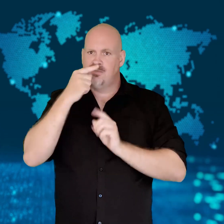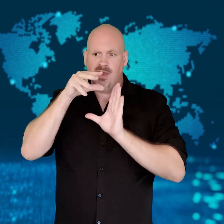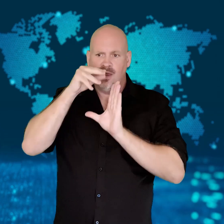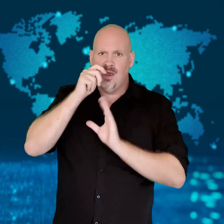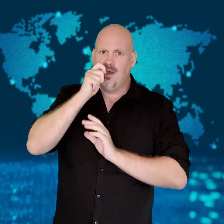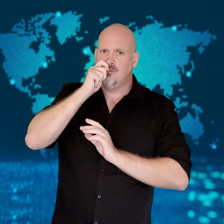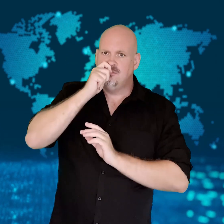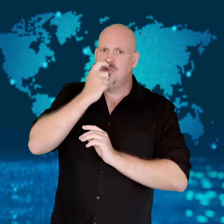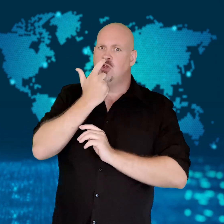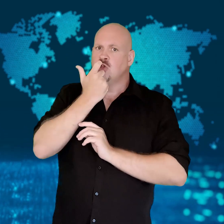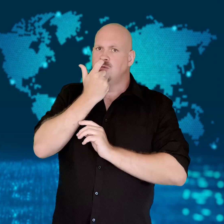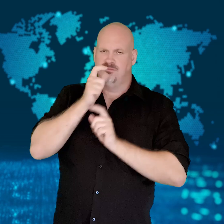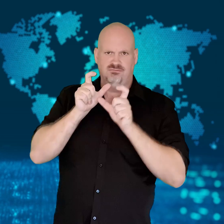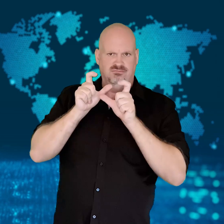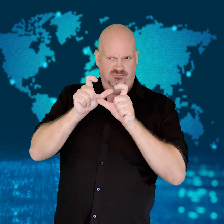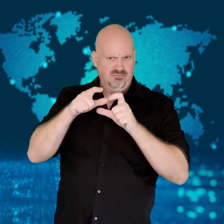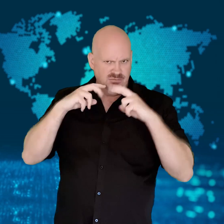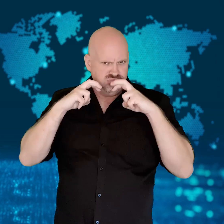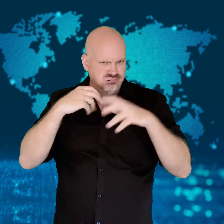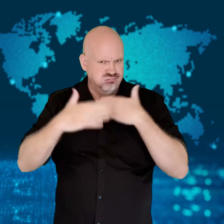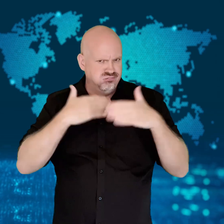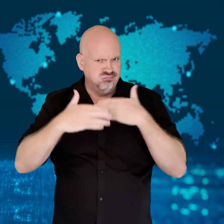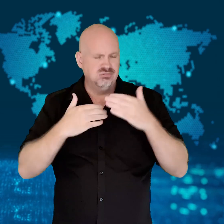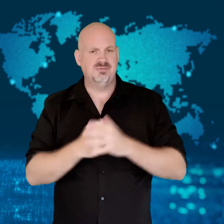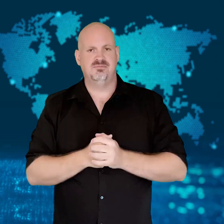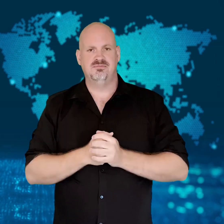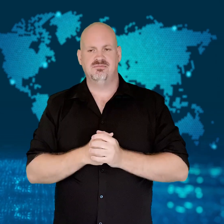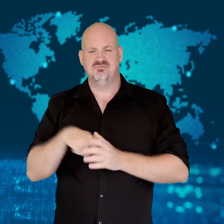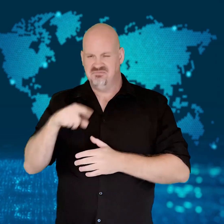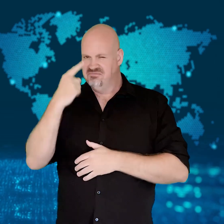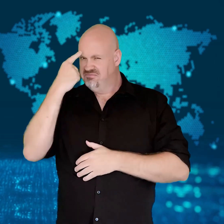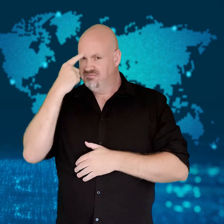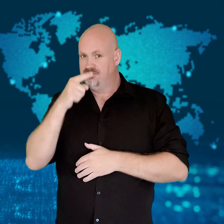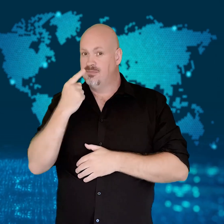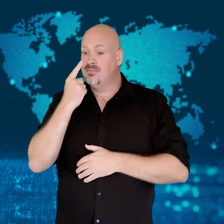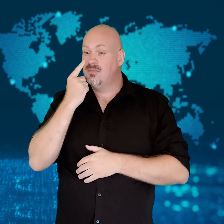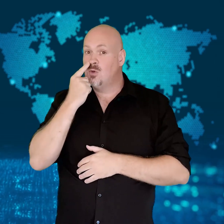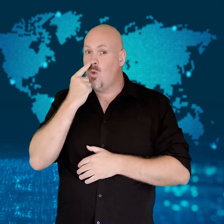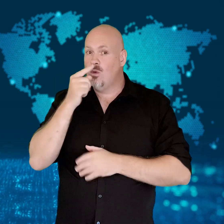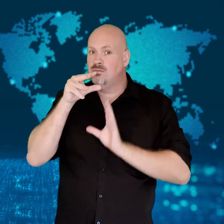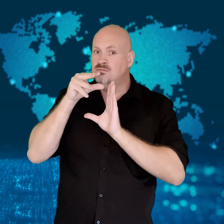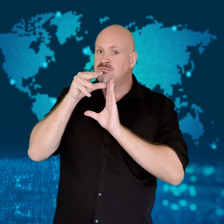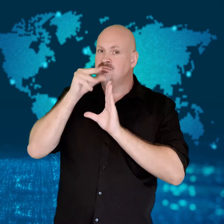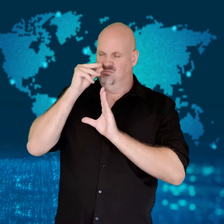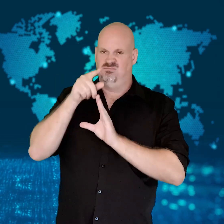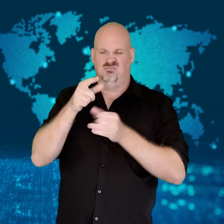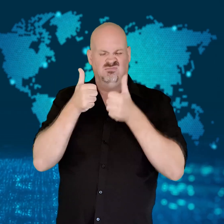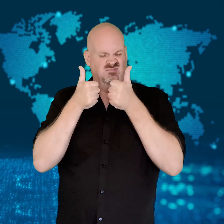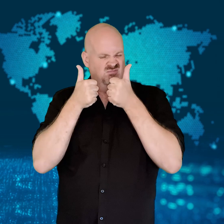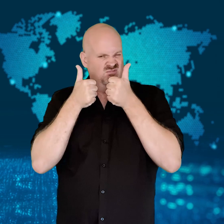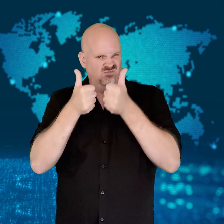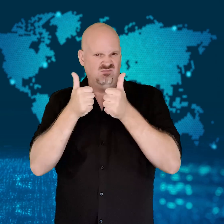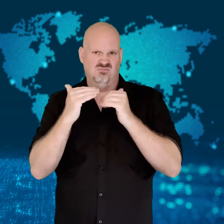They believe nasal vaccines may be our best chance at reducing